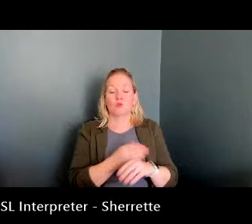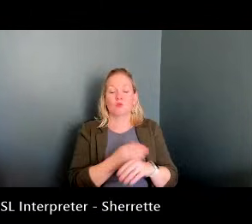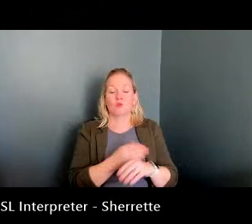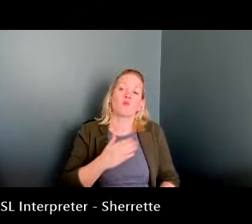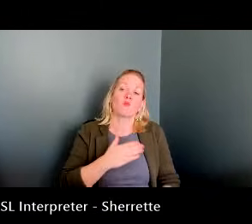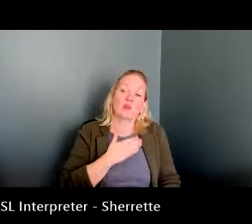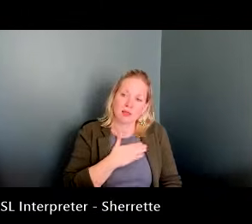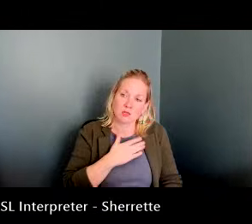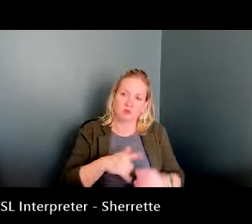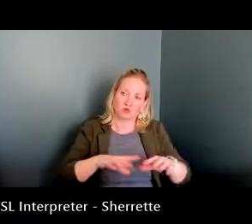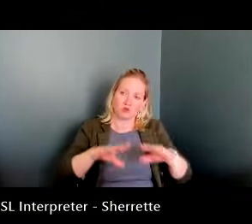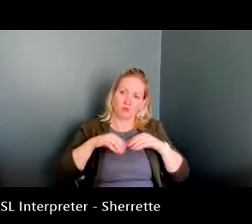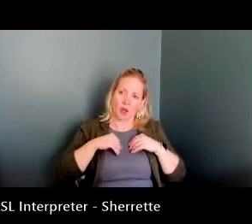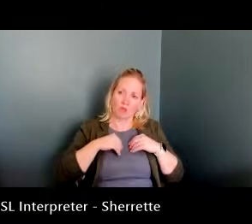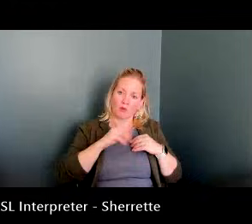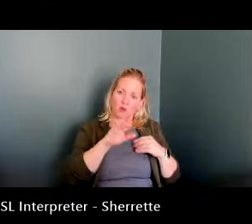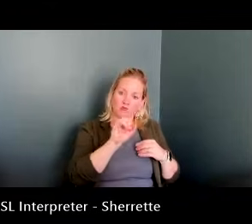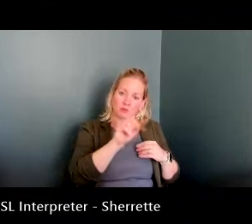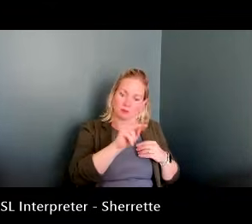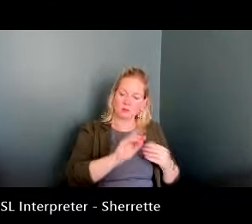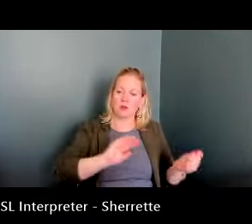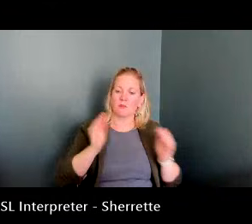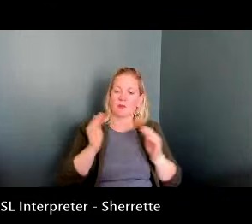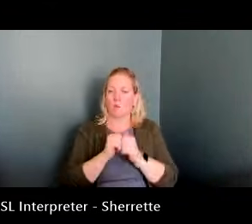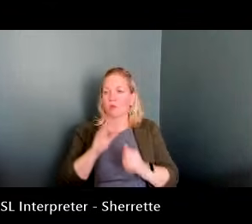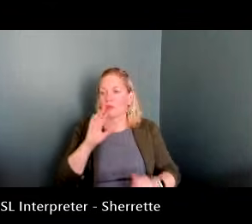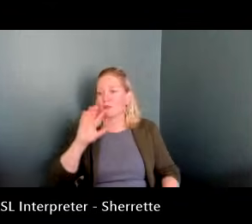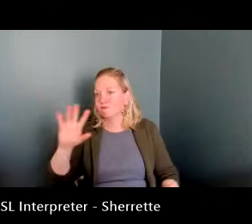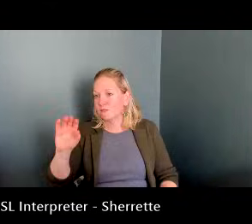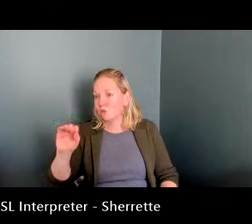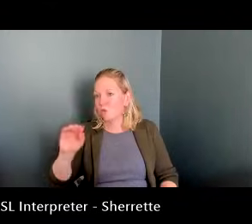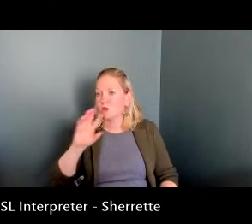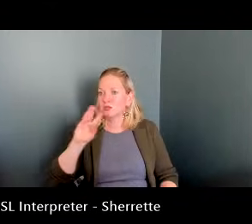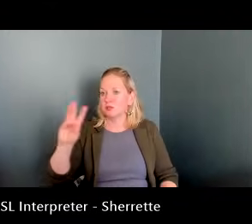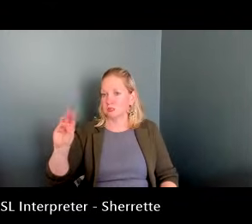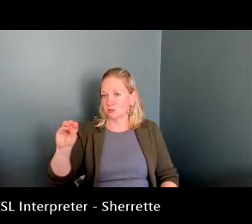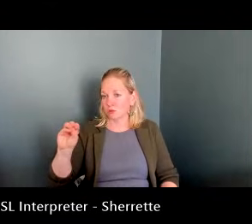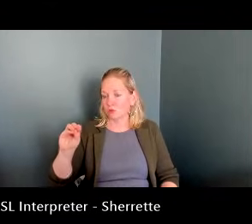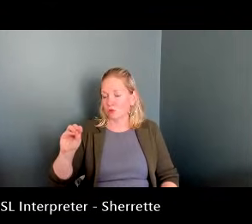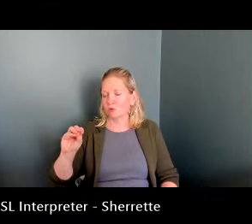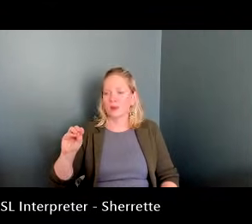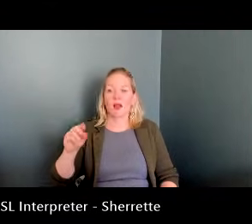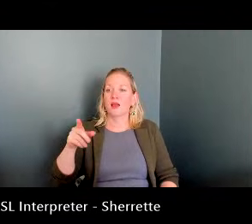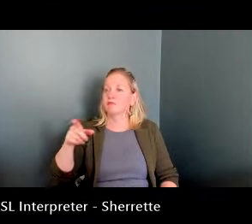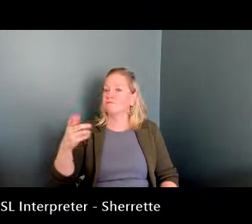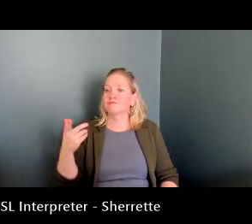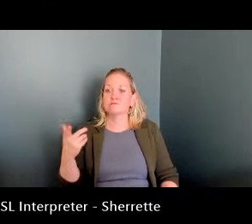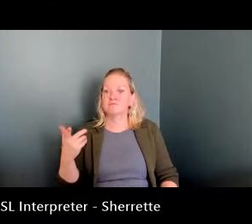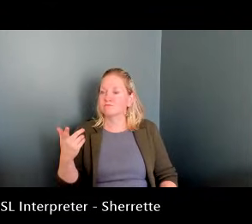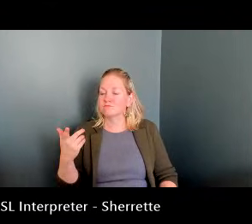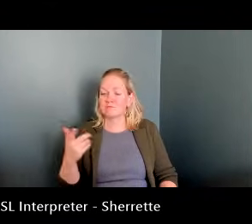risks than somebody who's 50 or 60 years old, and really not a whole lot more to save. And for them,